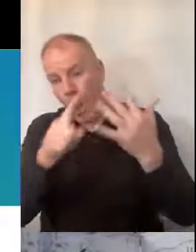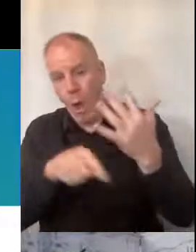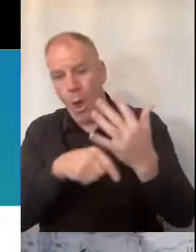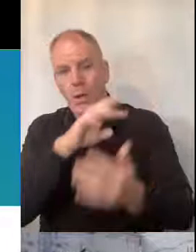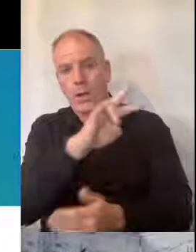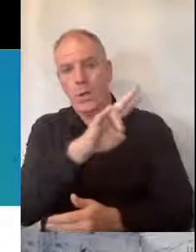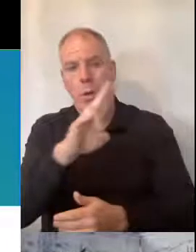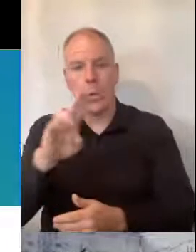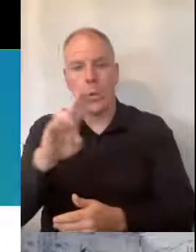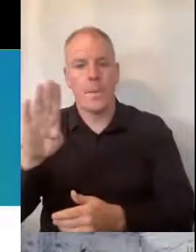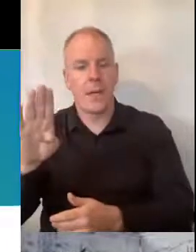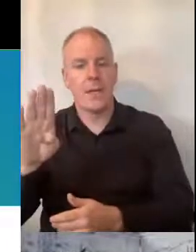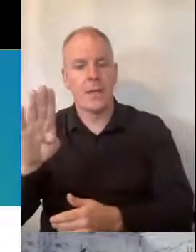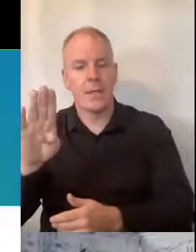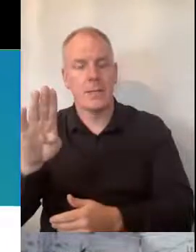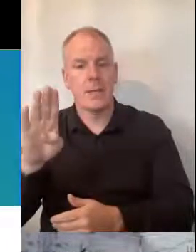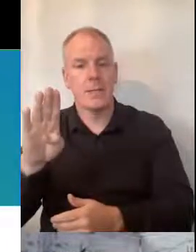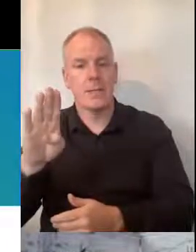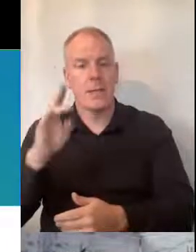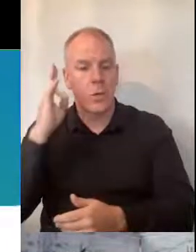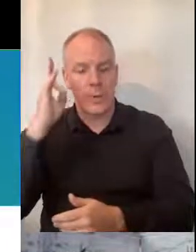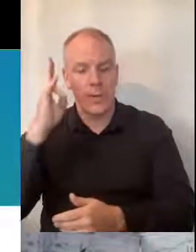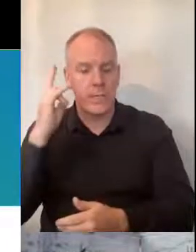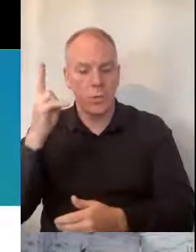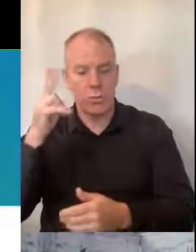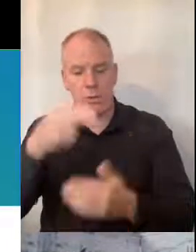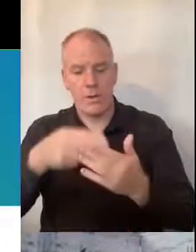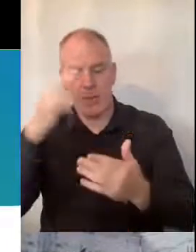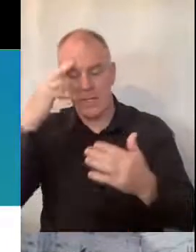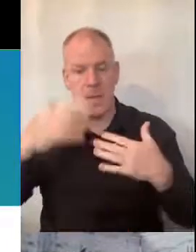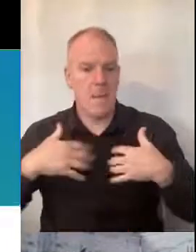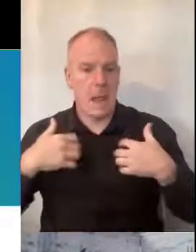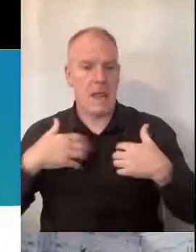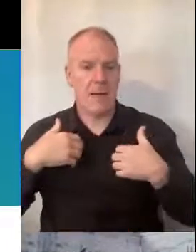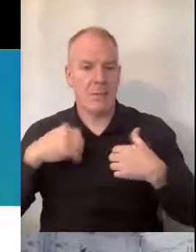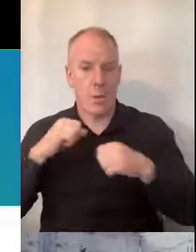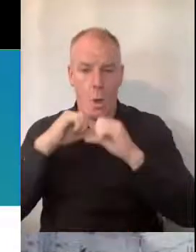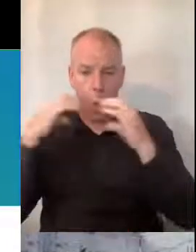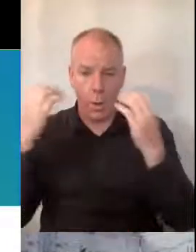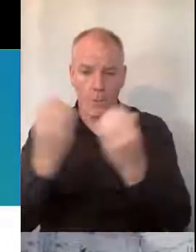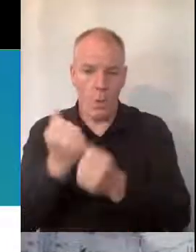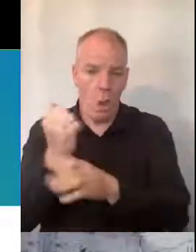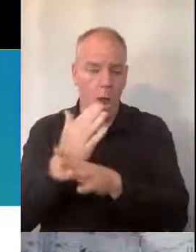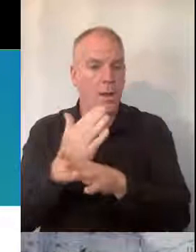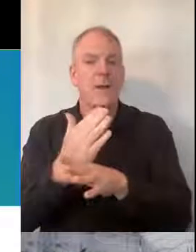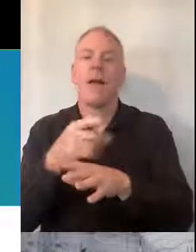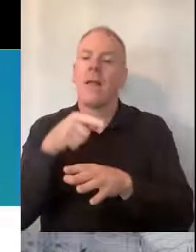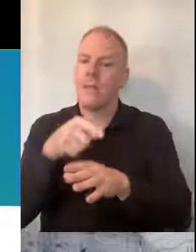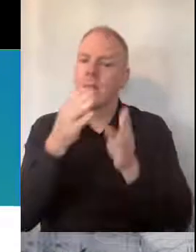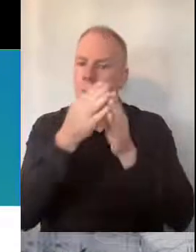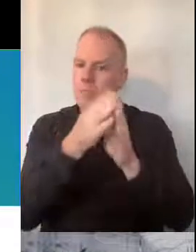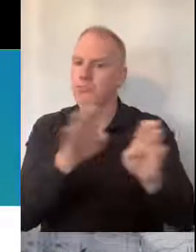There's people right across the institution. It's not just for faculty because we see this as a wider whole